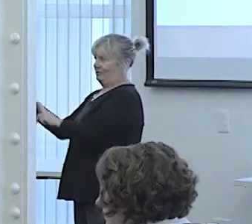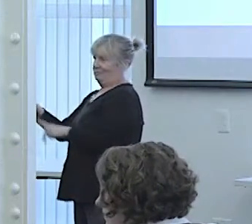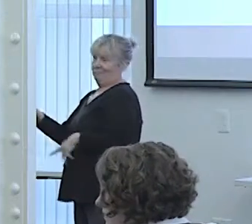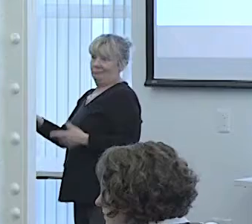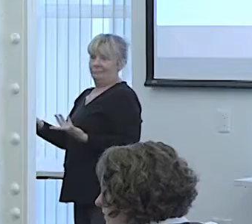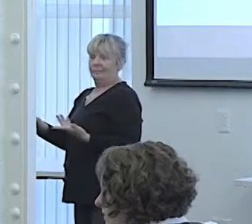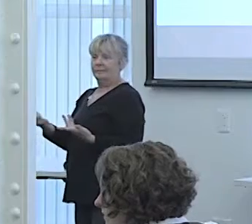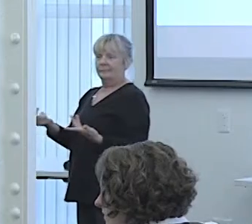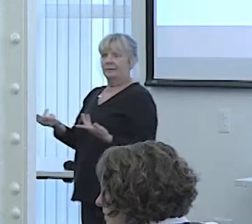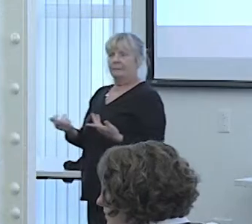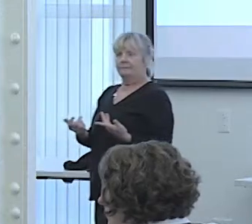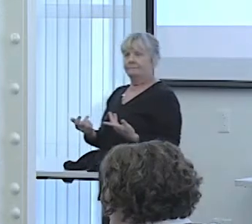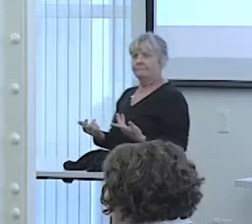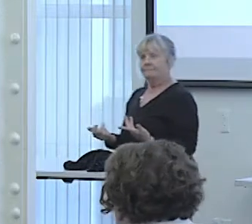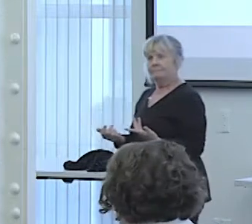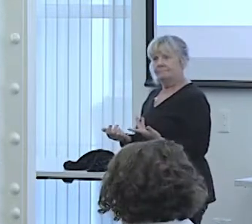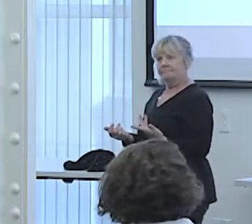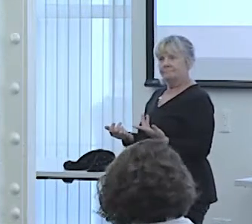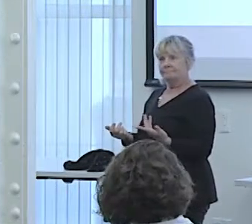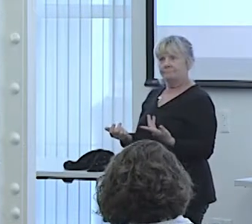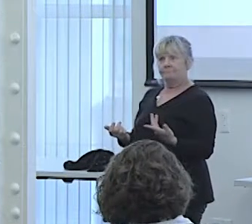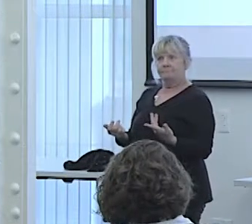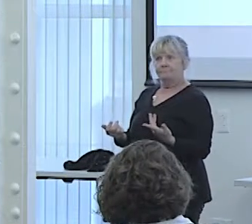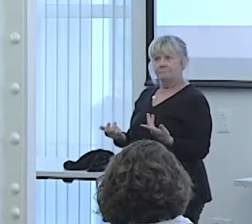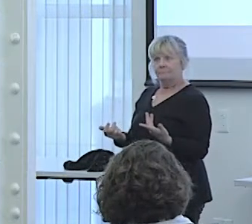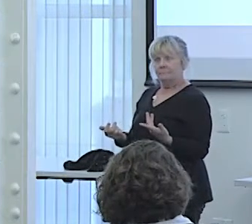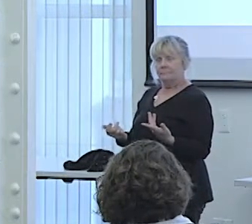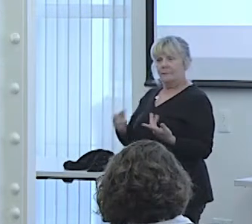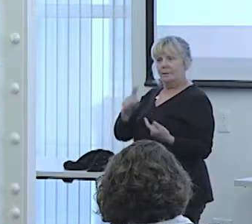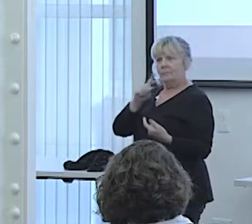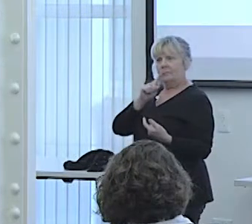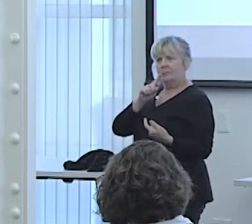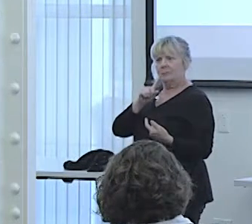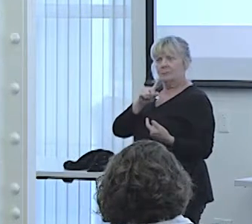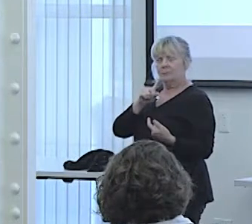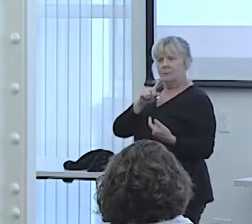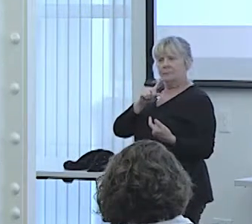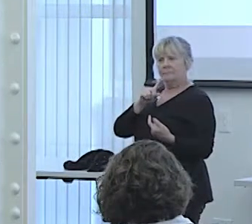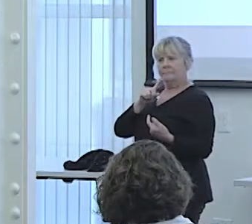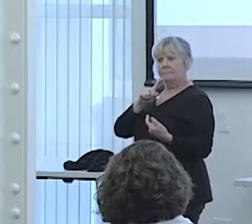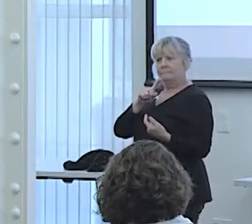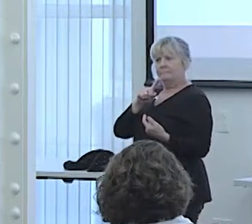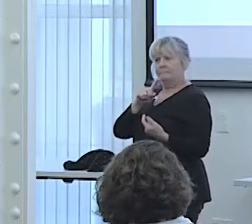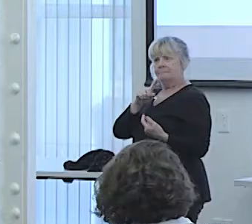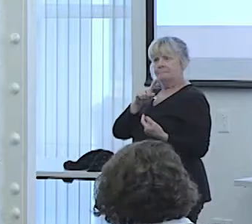and not by basically. What the fuck?